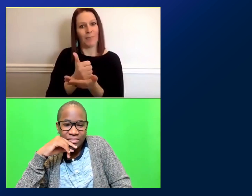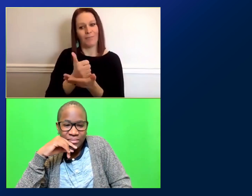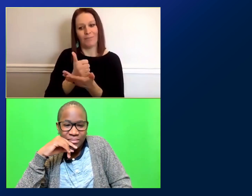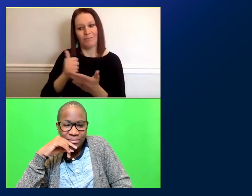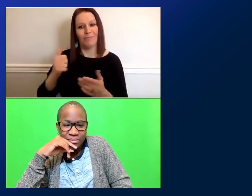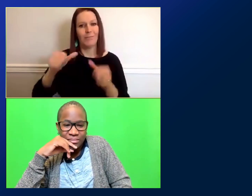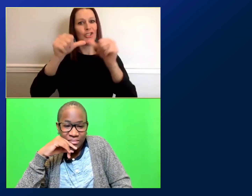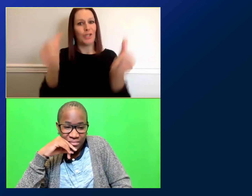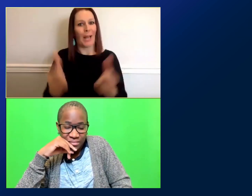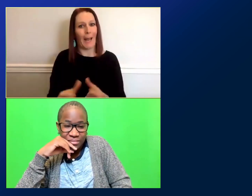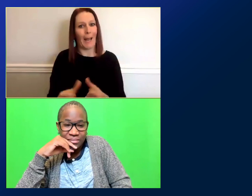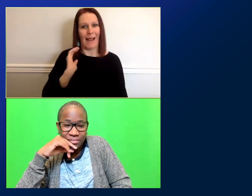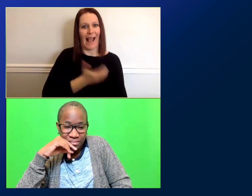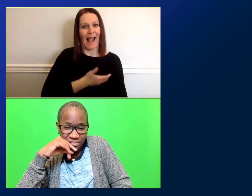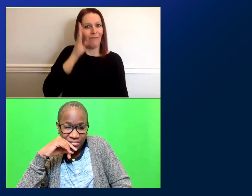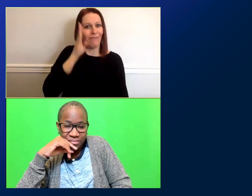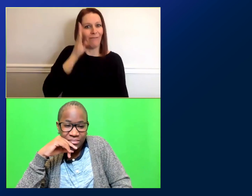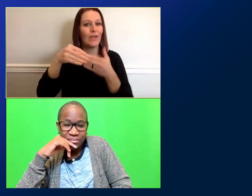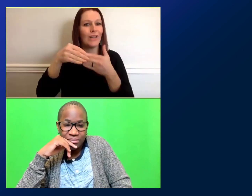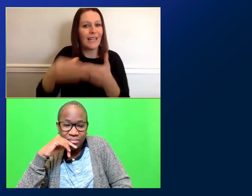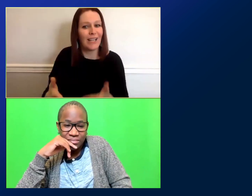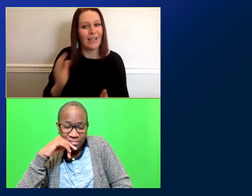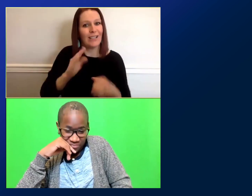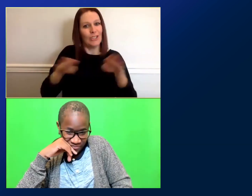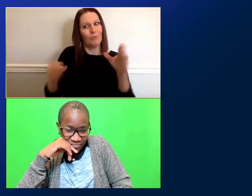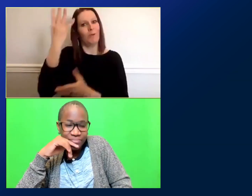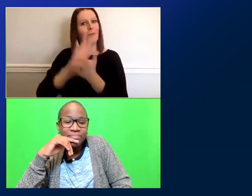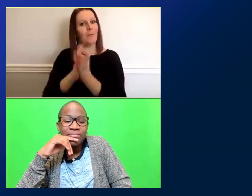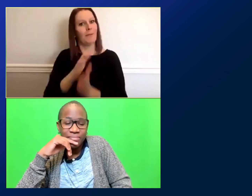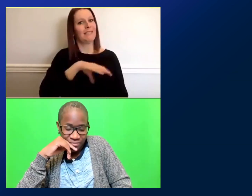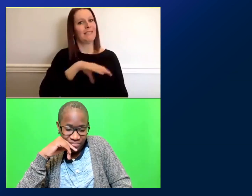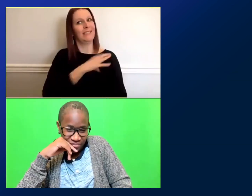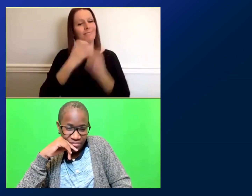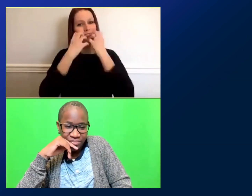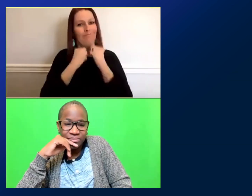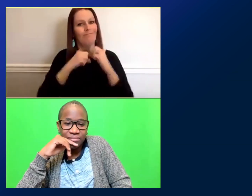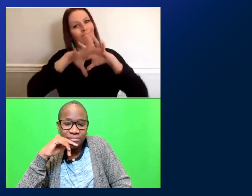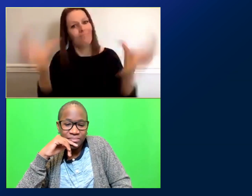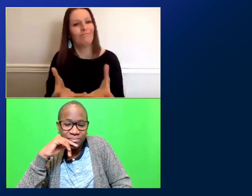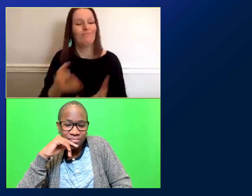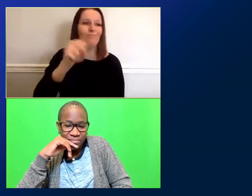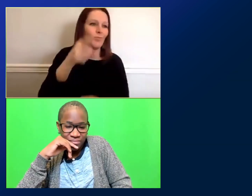absolutely in children books our children's stories are tools that shape our children's